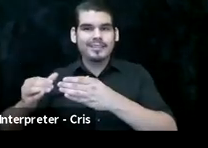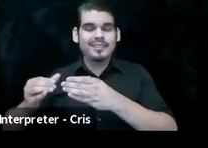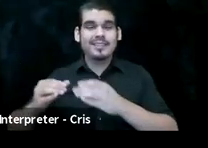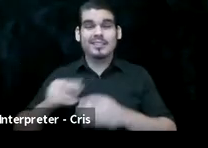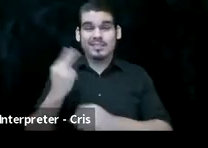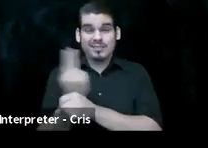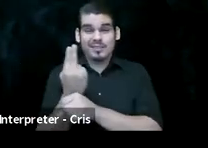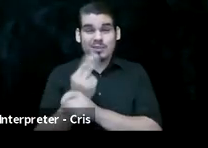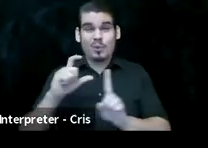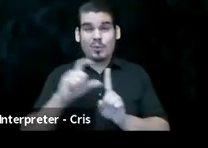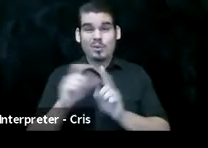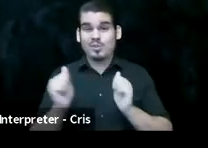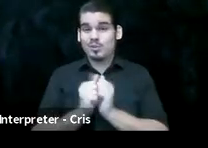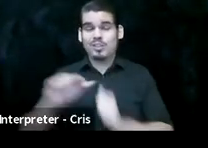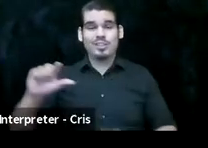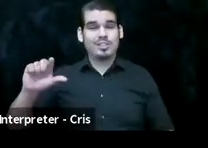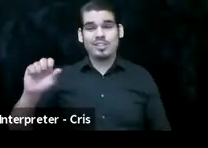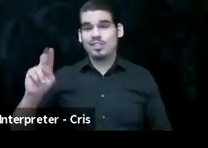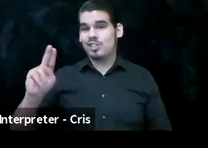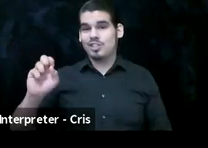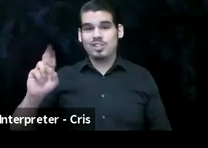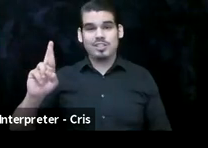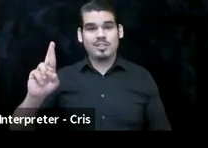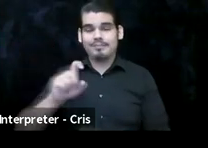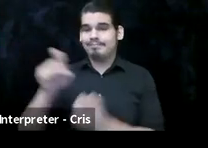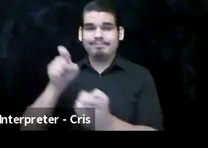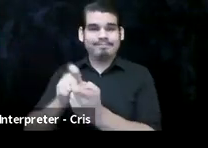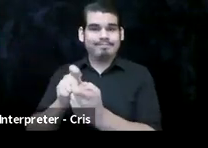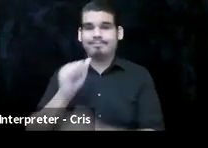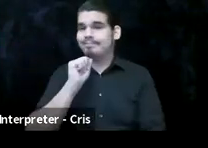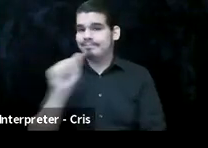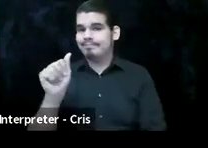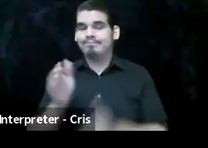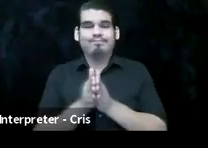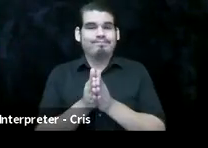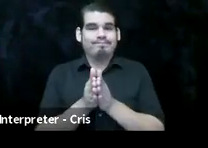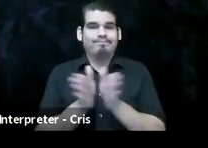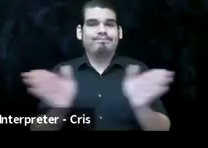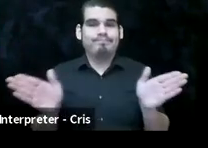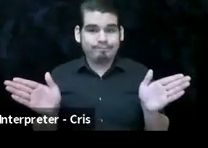RAD Region II: again be inclusive of the people that are in the room, because, once again, as I cannot emphasize that enough, we will be sharing this zoom room.